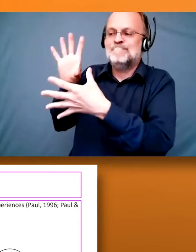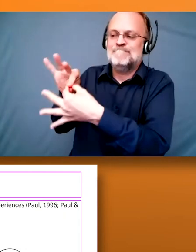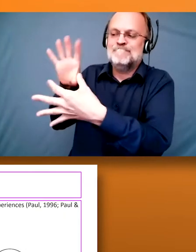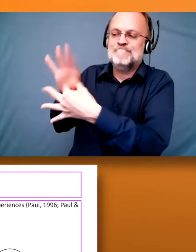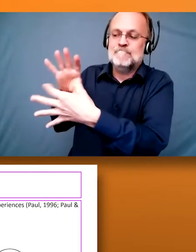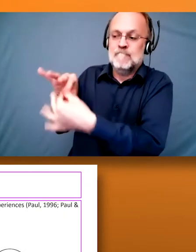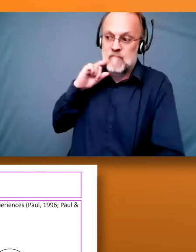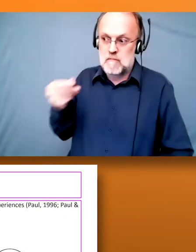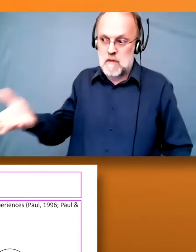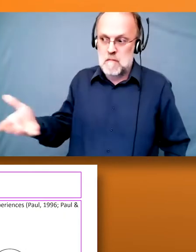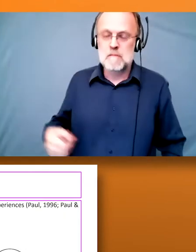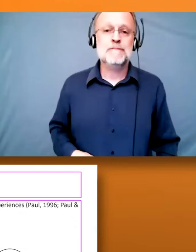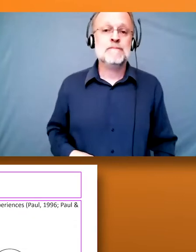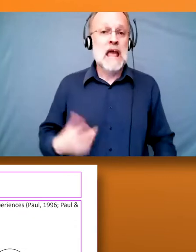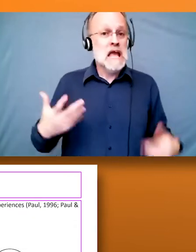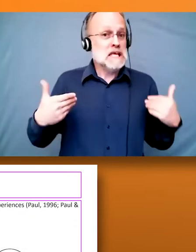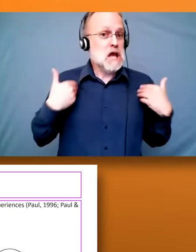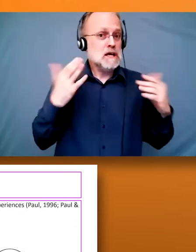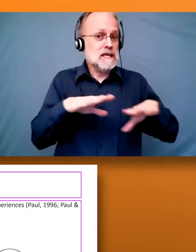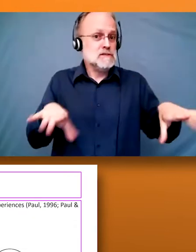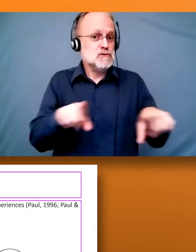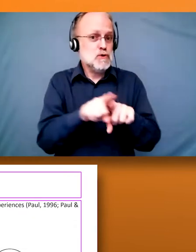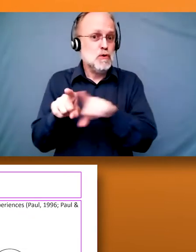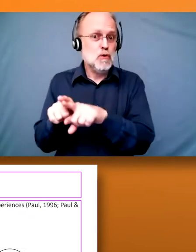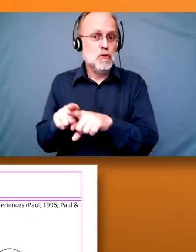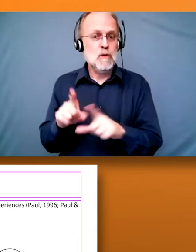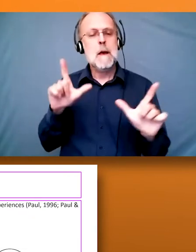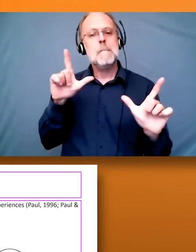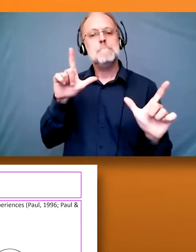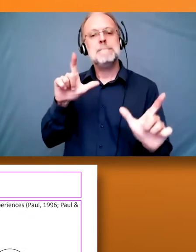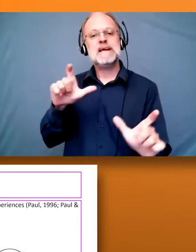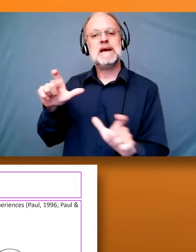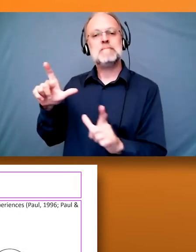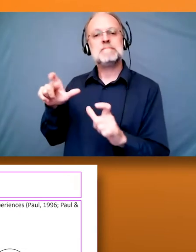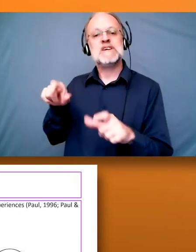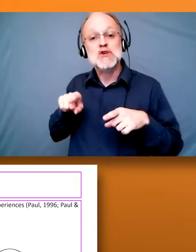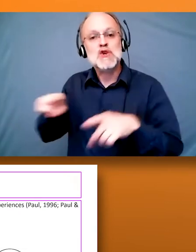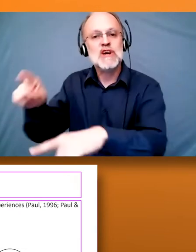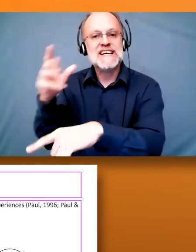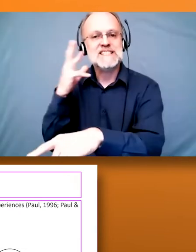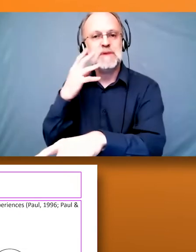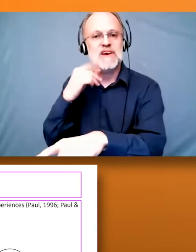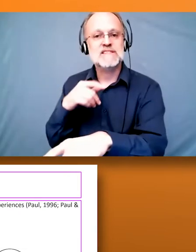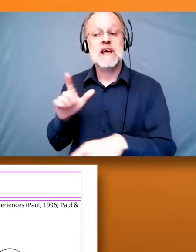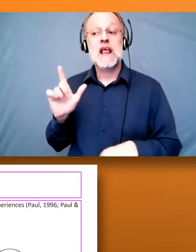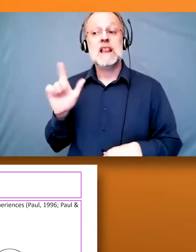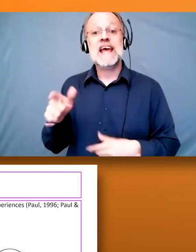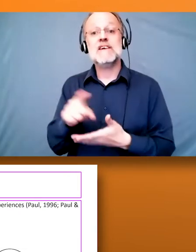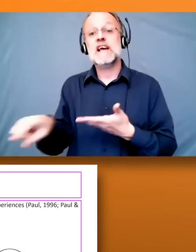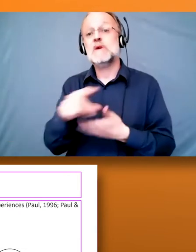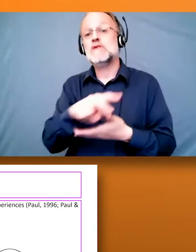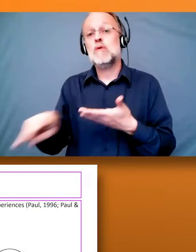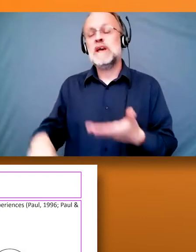You can also--for young kids a lot of times we do this, you can take pictures while they're doing the experience, and that helps.